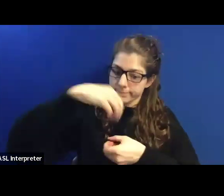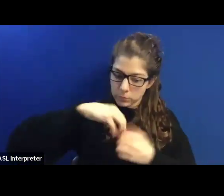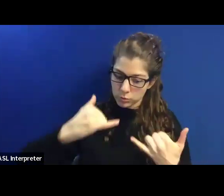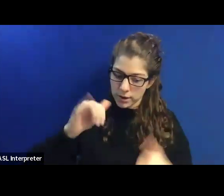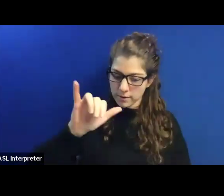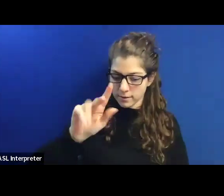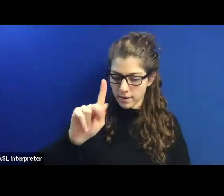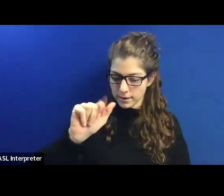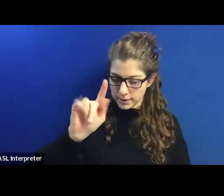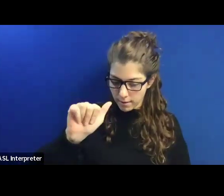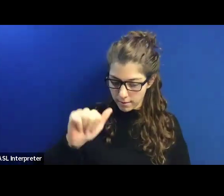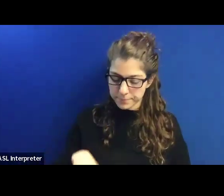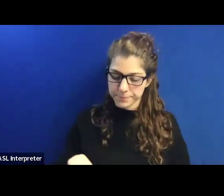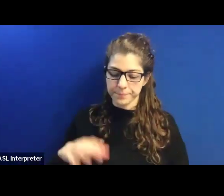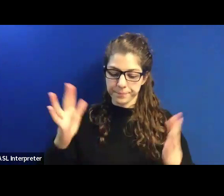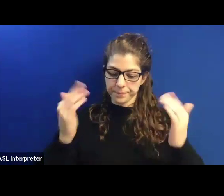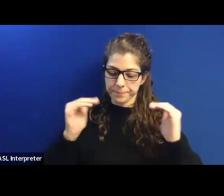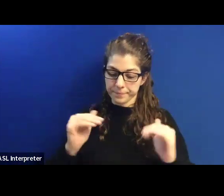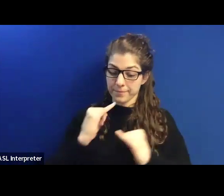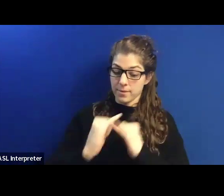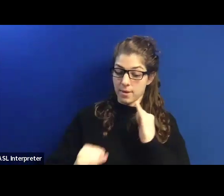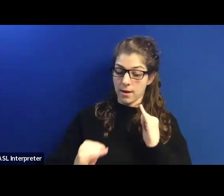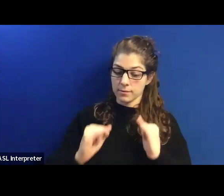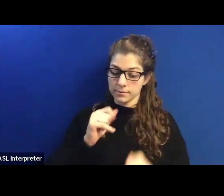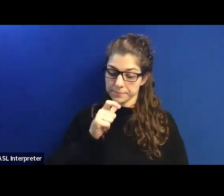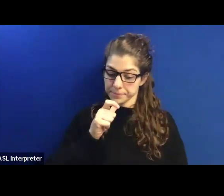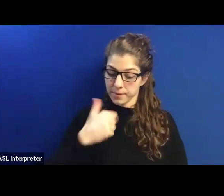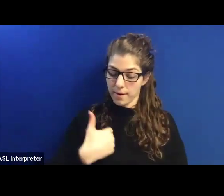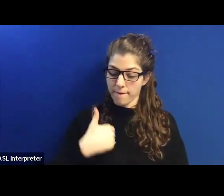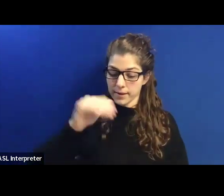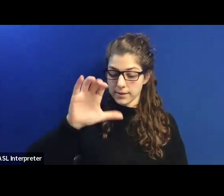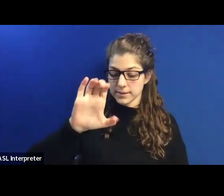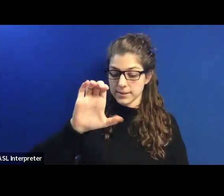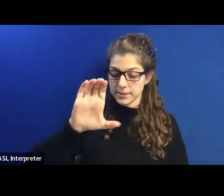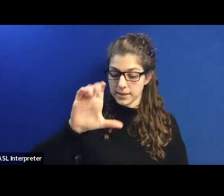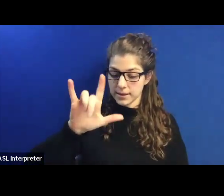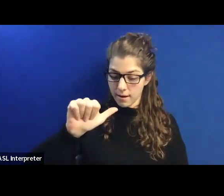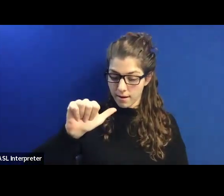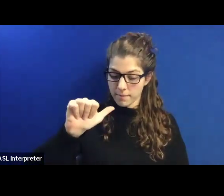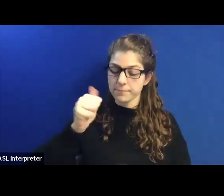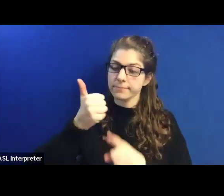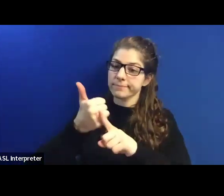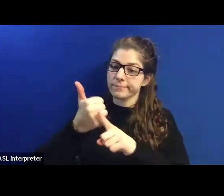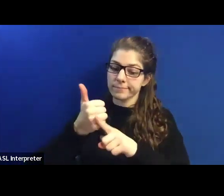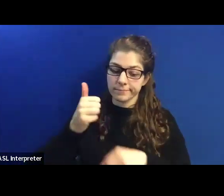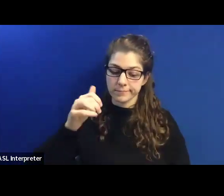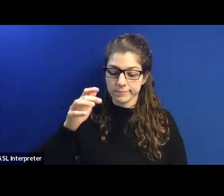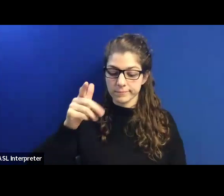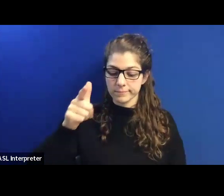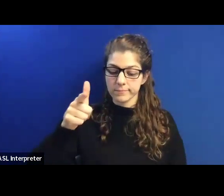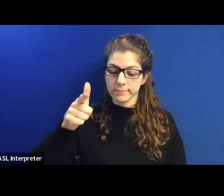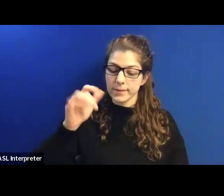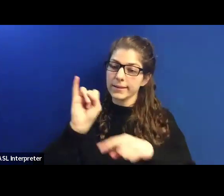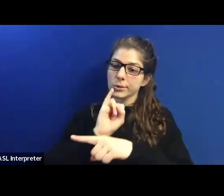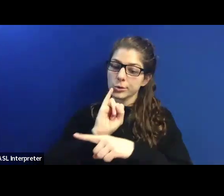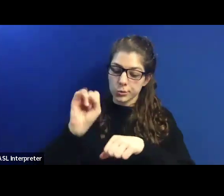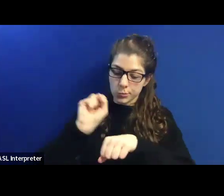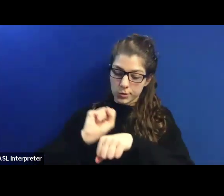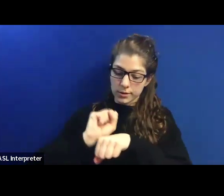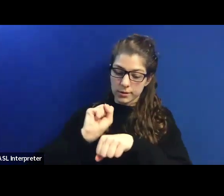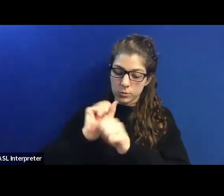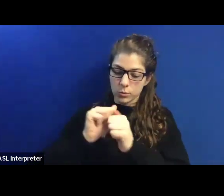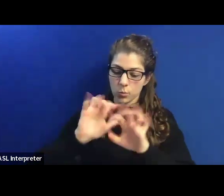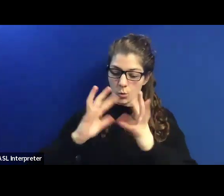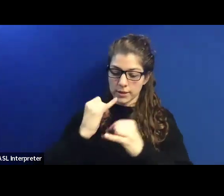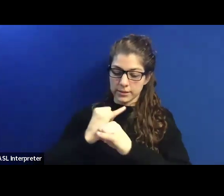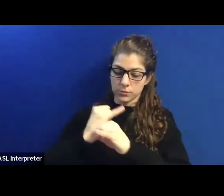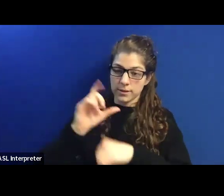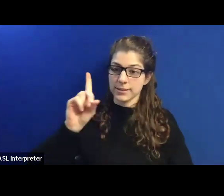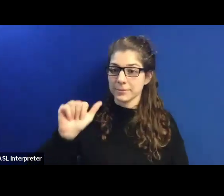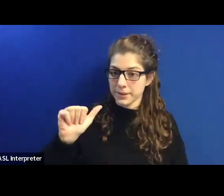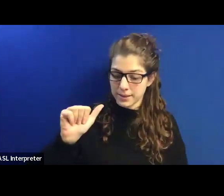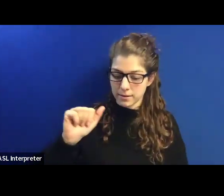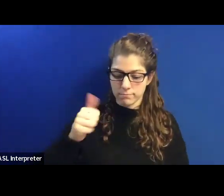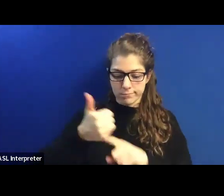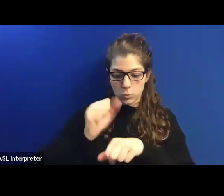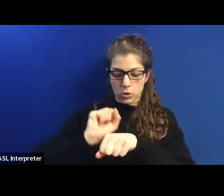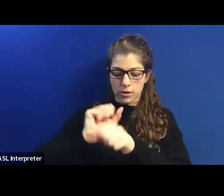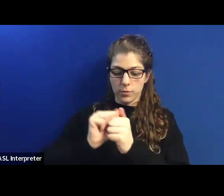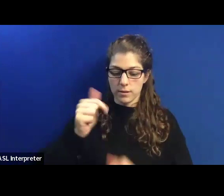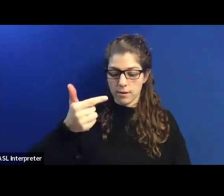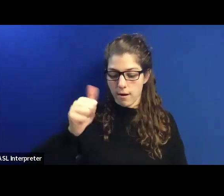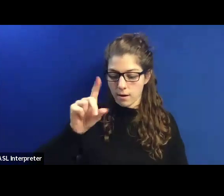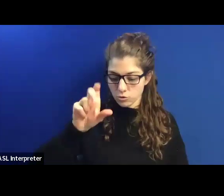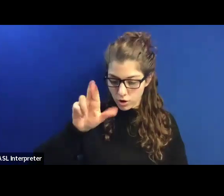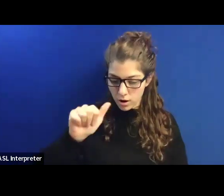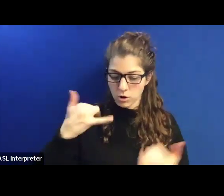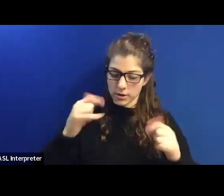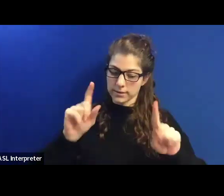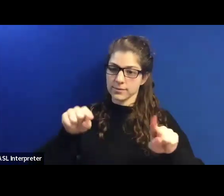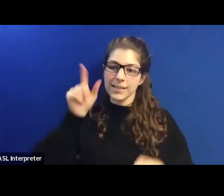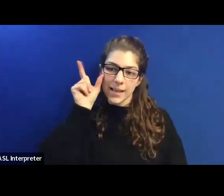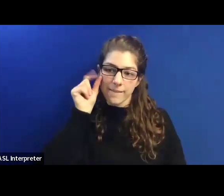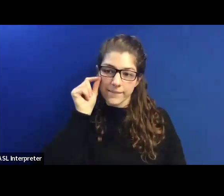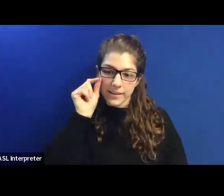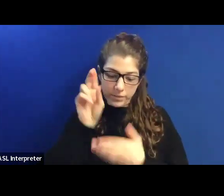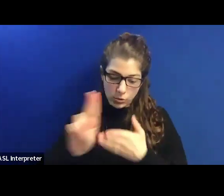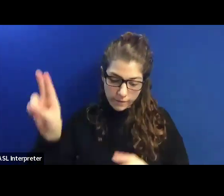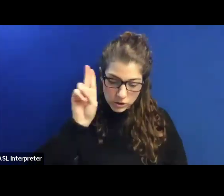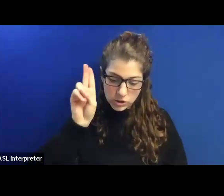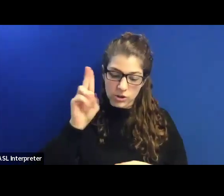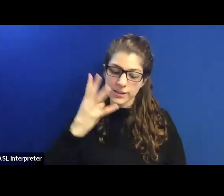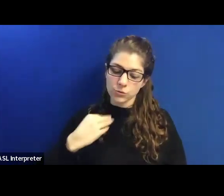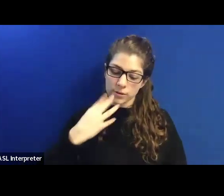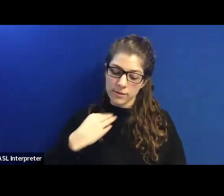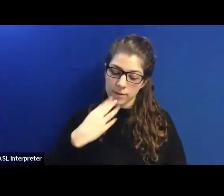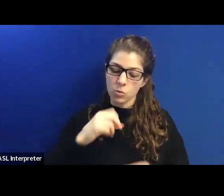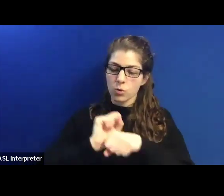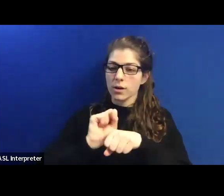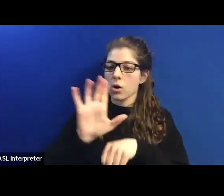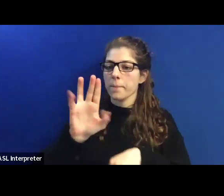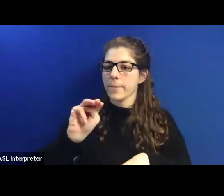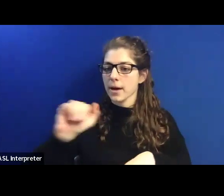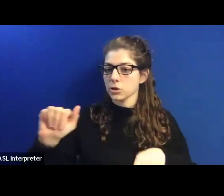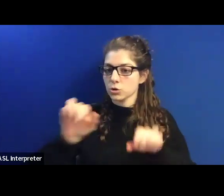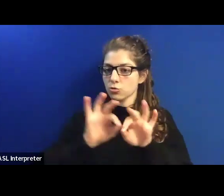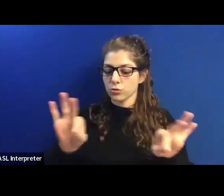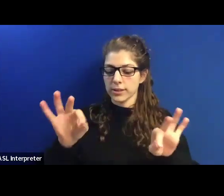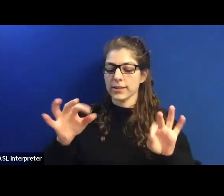And finally we have Cecilia Kisanga who is an intern with the World Institute on Disability. She's working with GADRA, currently attending Tel Aviv University in Israel, working on her master's in disaster management.